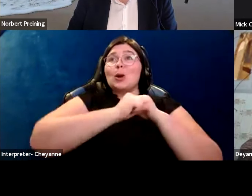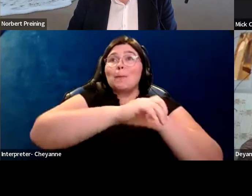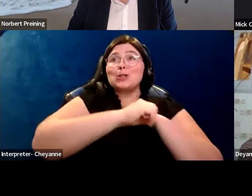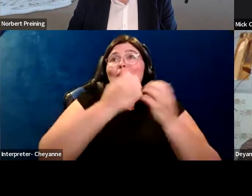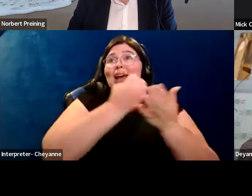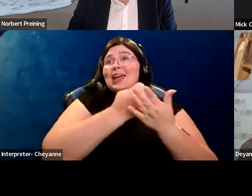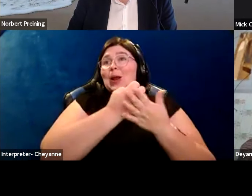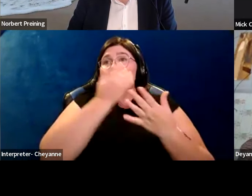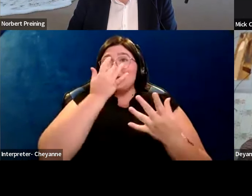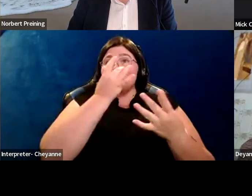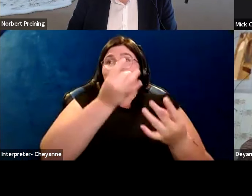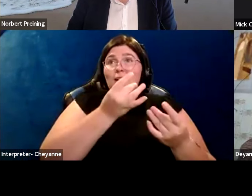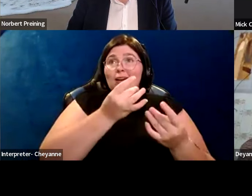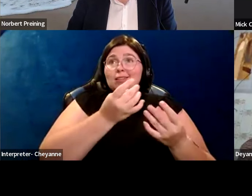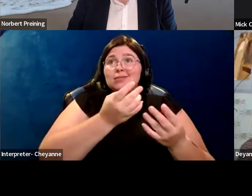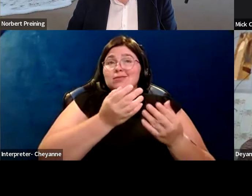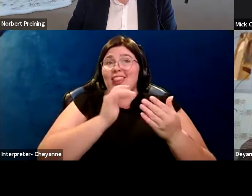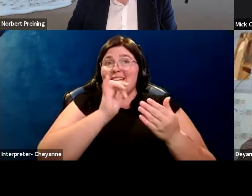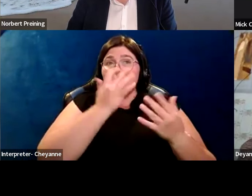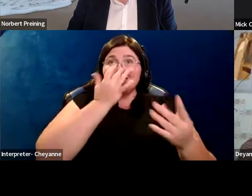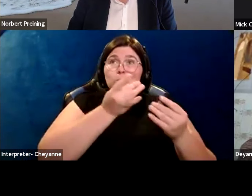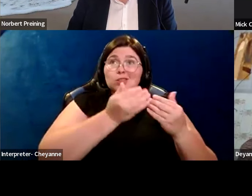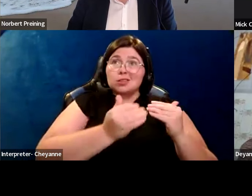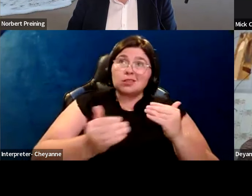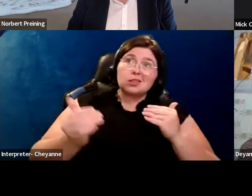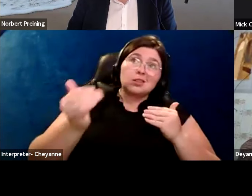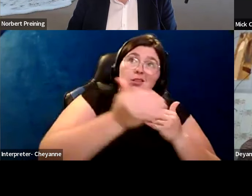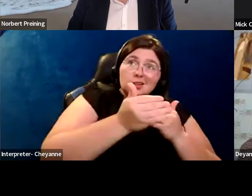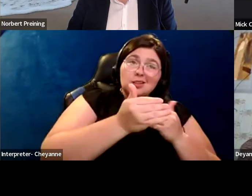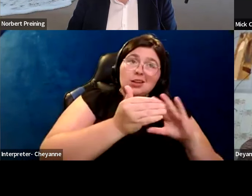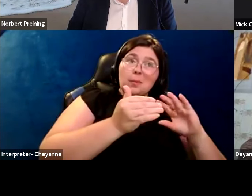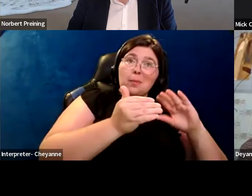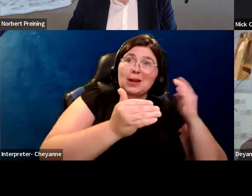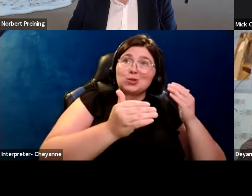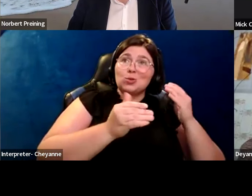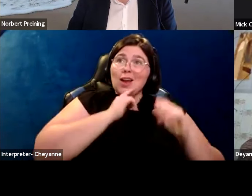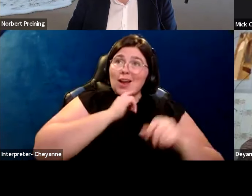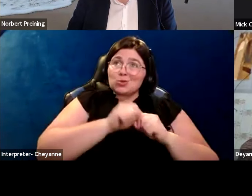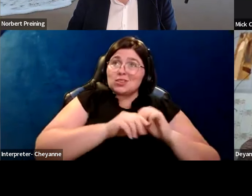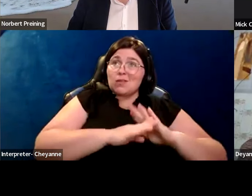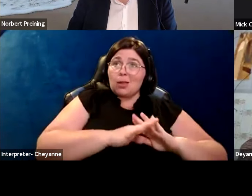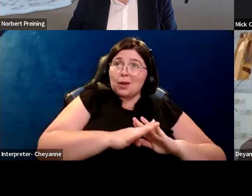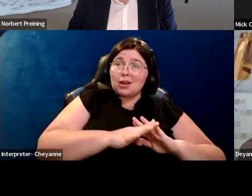often stands in front of actual development. I could name several companies that